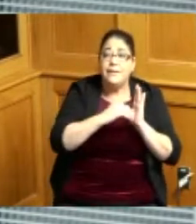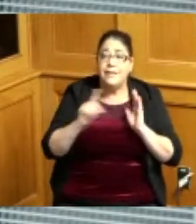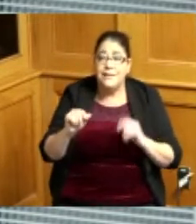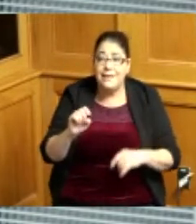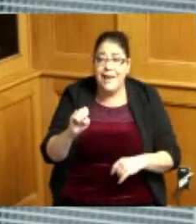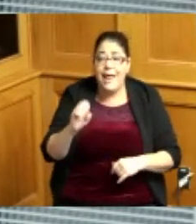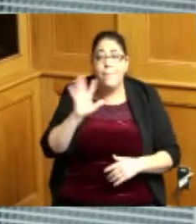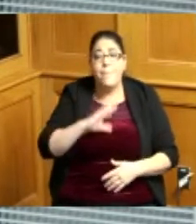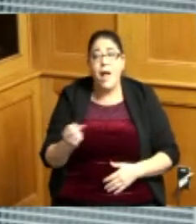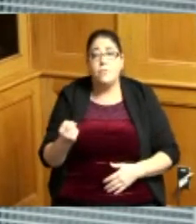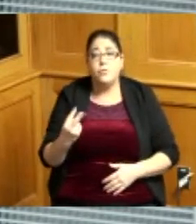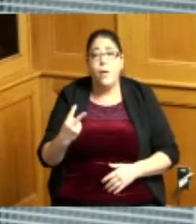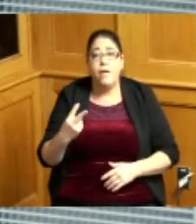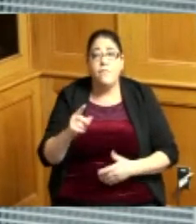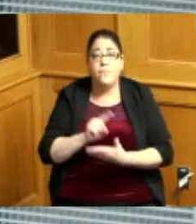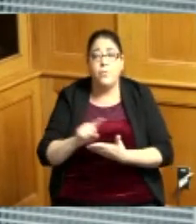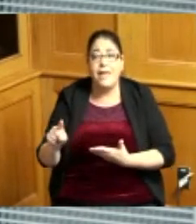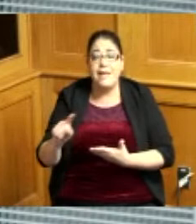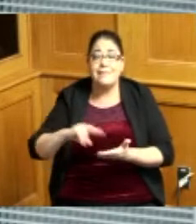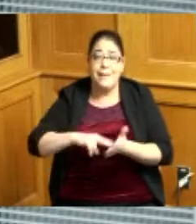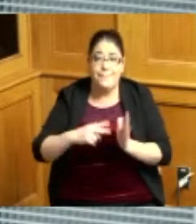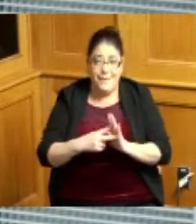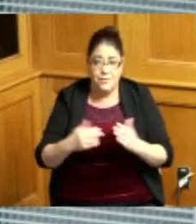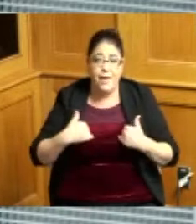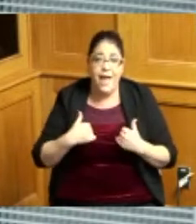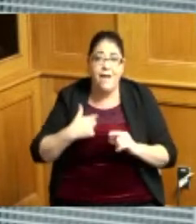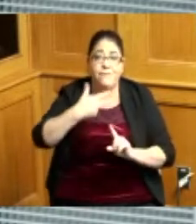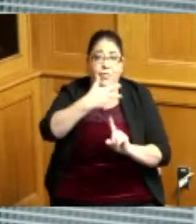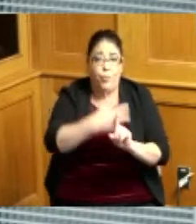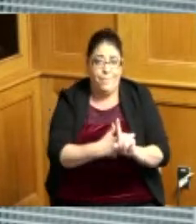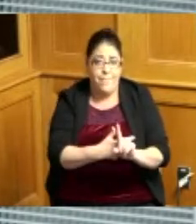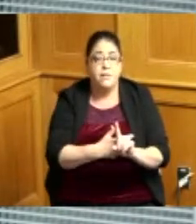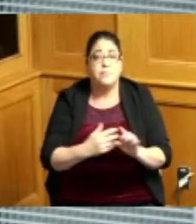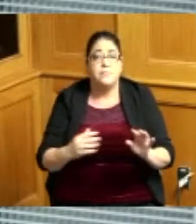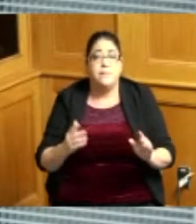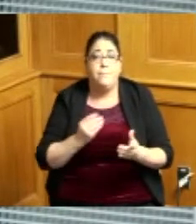think this will give us about three more months at the current pace that we've seen in terms of